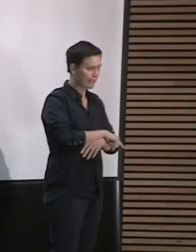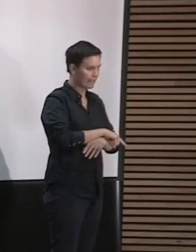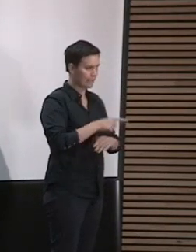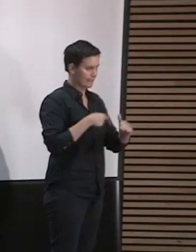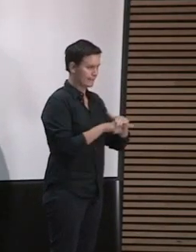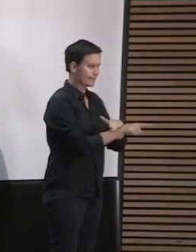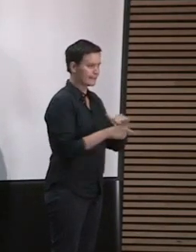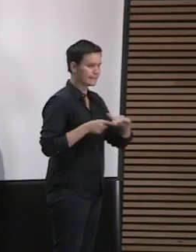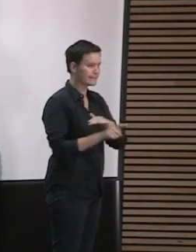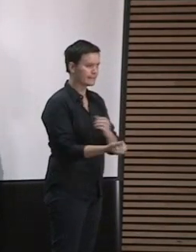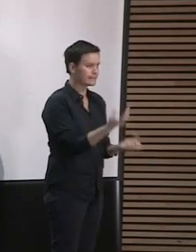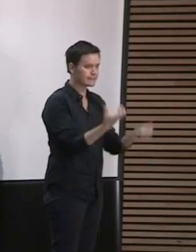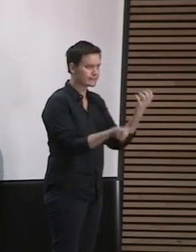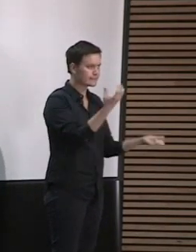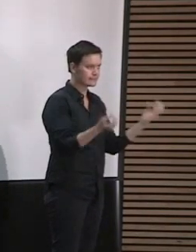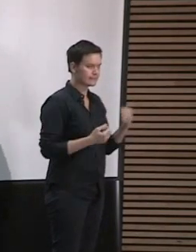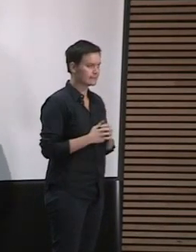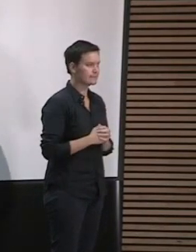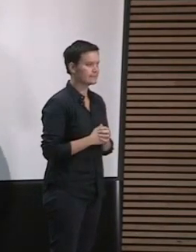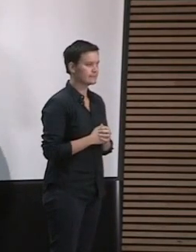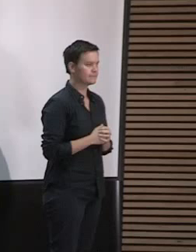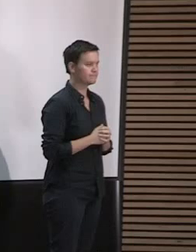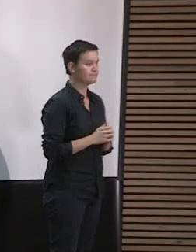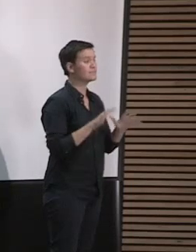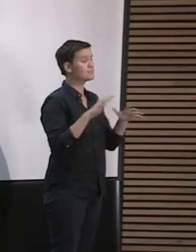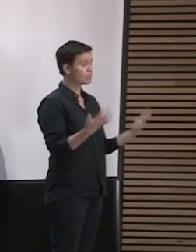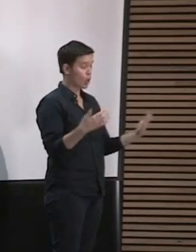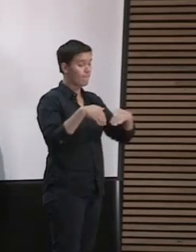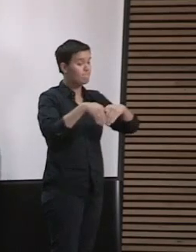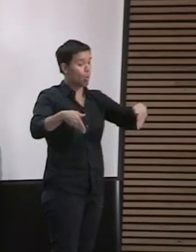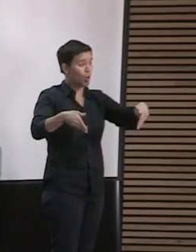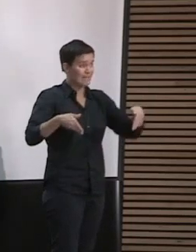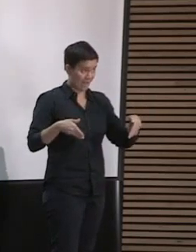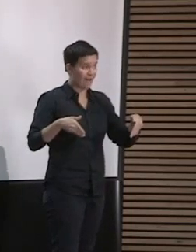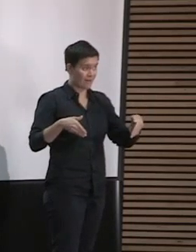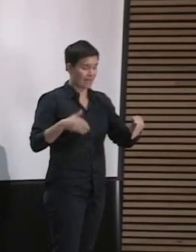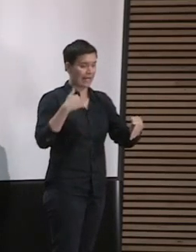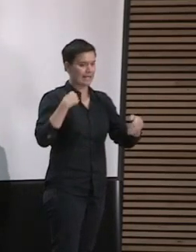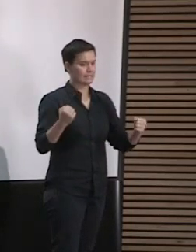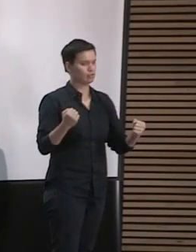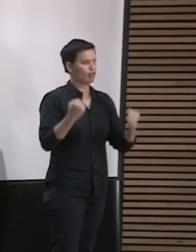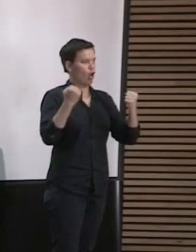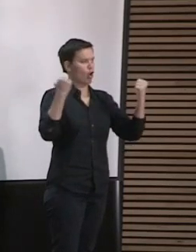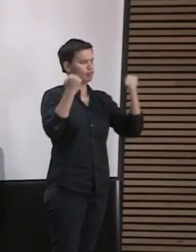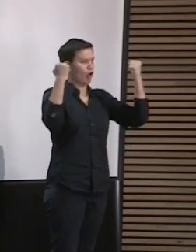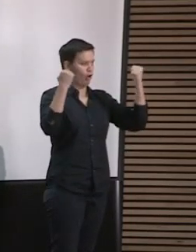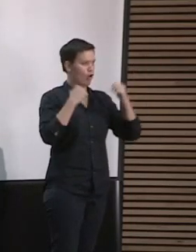virus. And while events of the last week represent a setback to some, with further